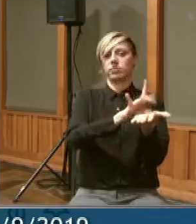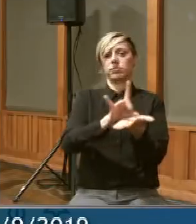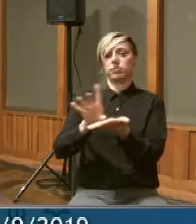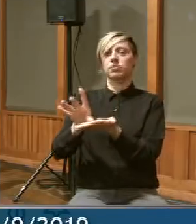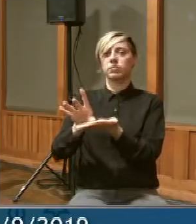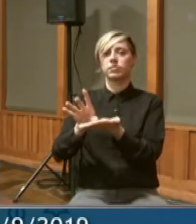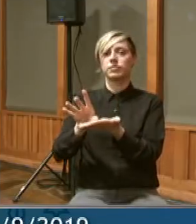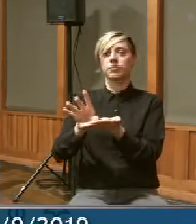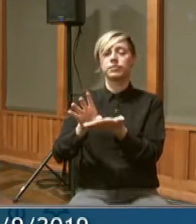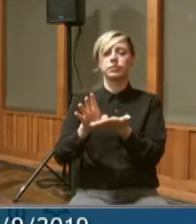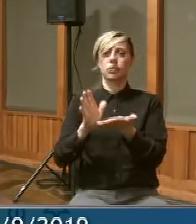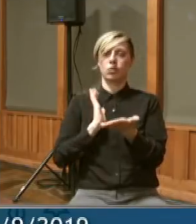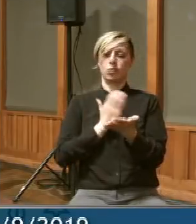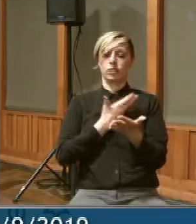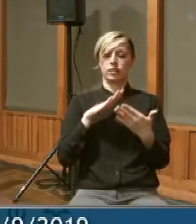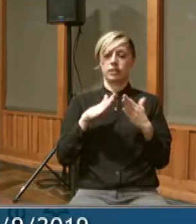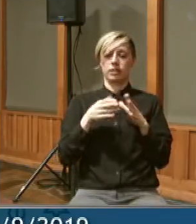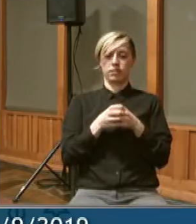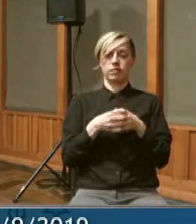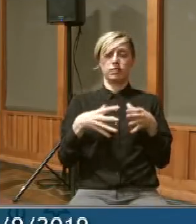I SUPPORT ALL OF YOUR AMENDMENTS AND I APPRECIATE ESPECIALLY YOUR